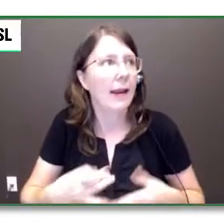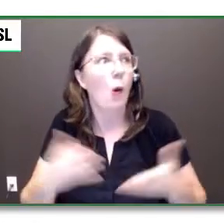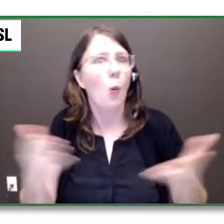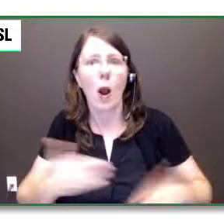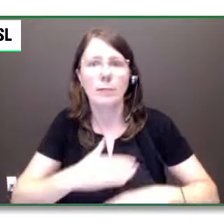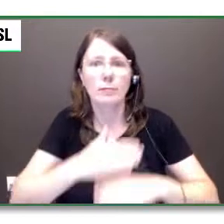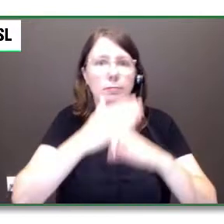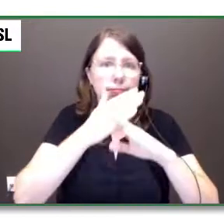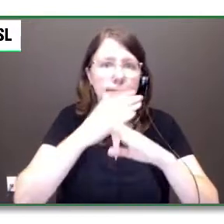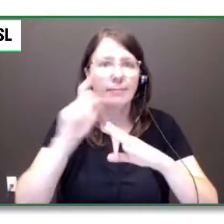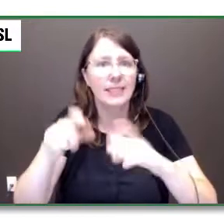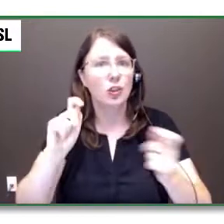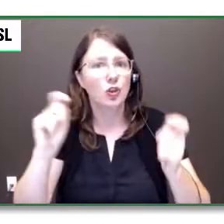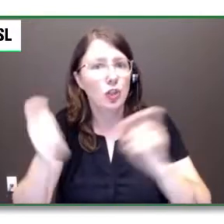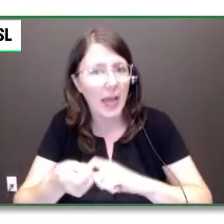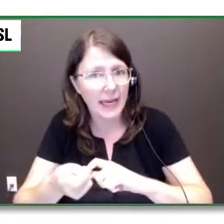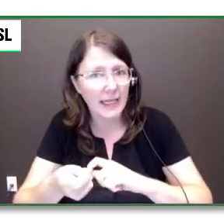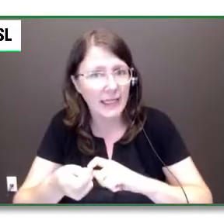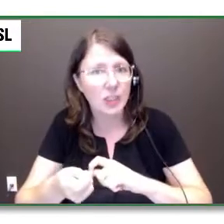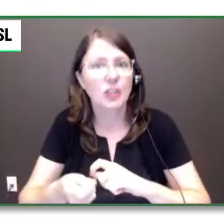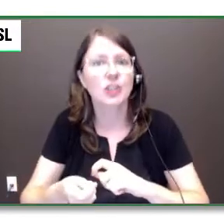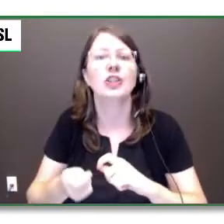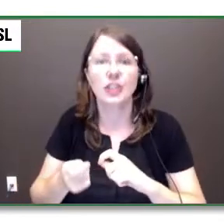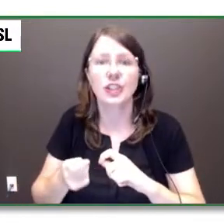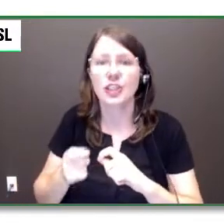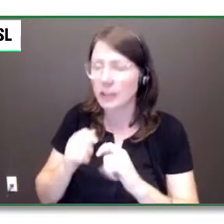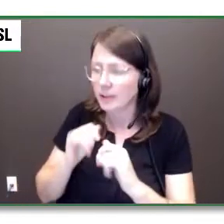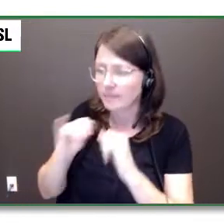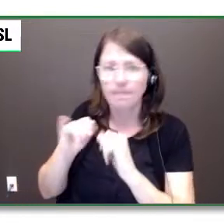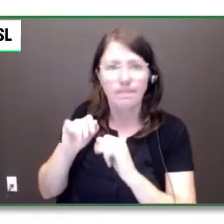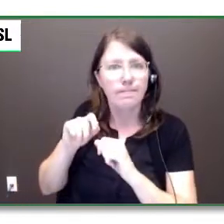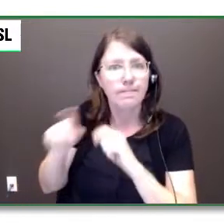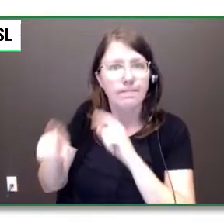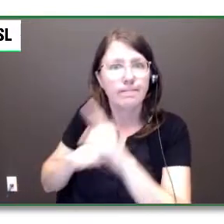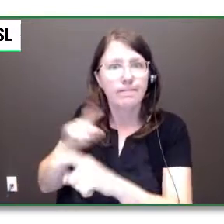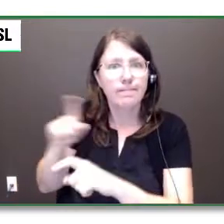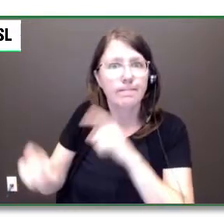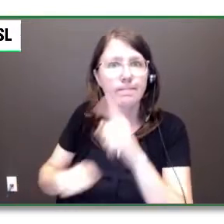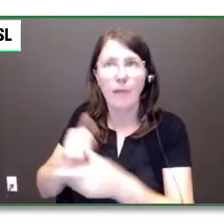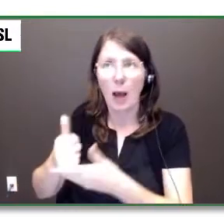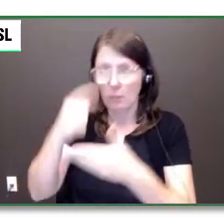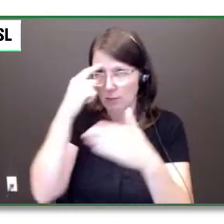um again not only what works from accessibility or inclusion